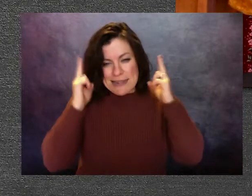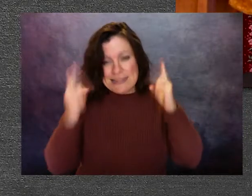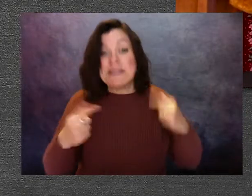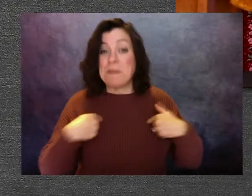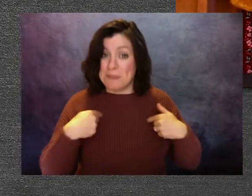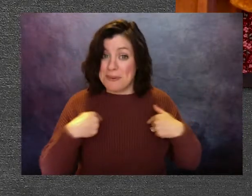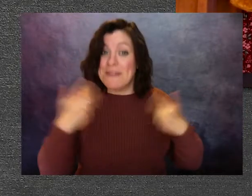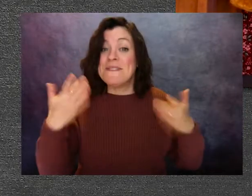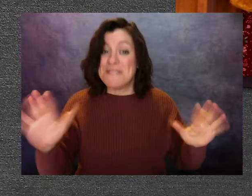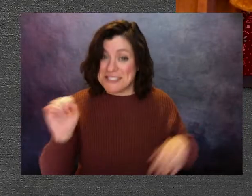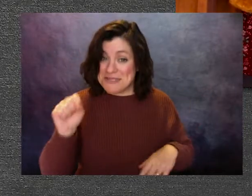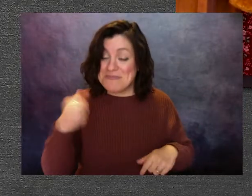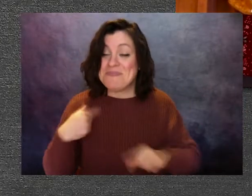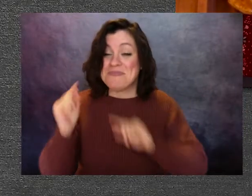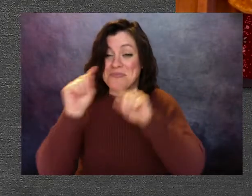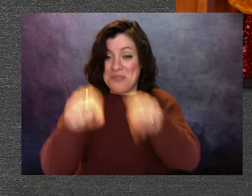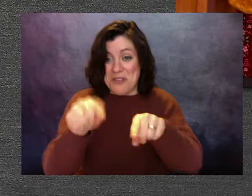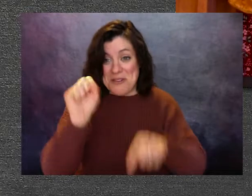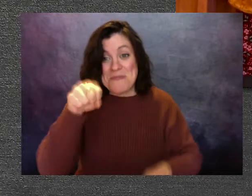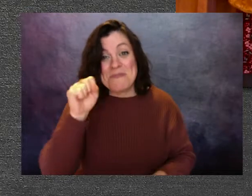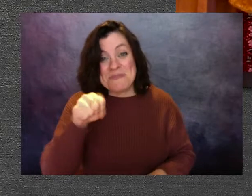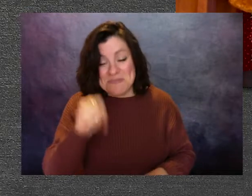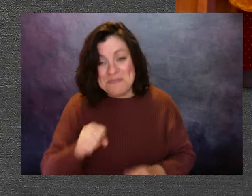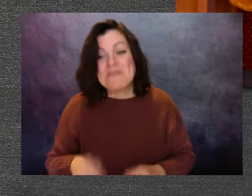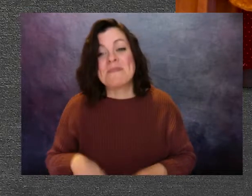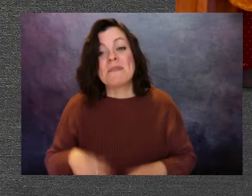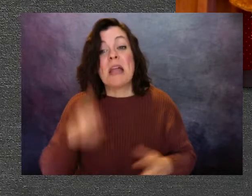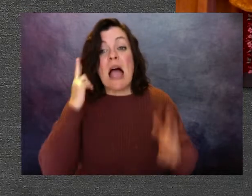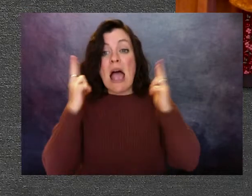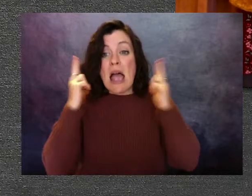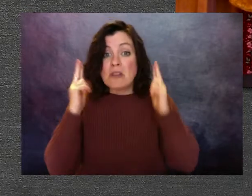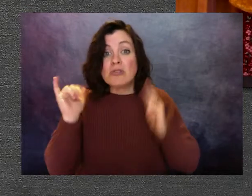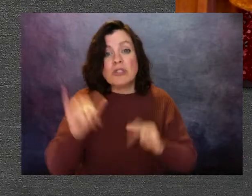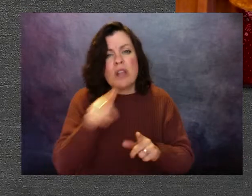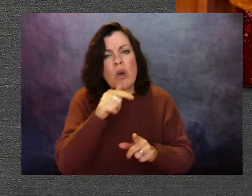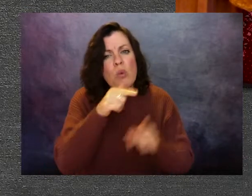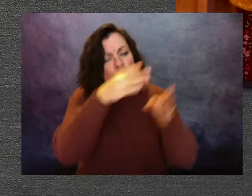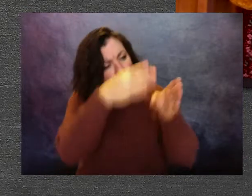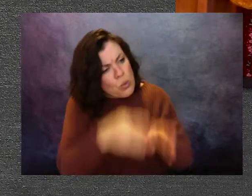So a hairdresser is someone in our community who they help us. They're doing us a favor.